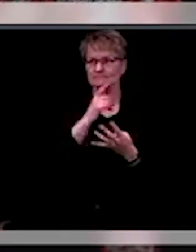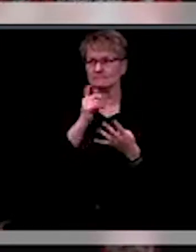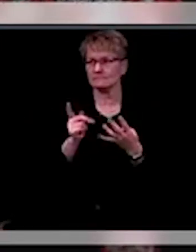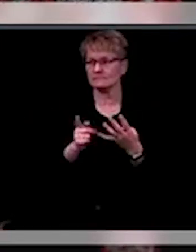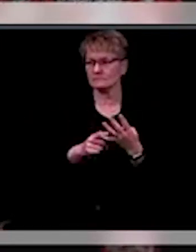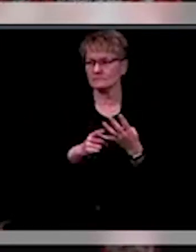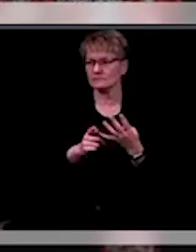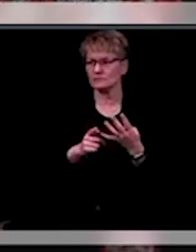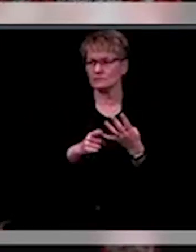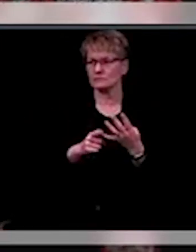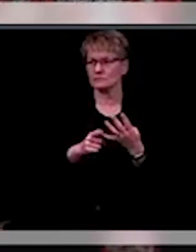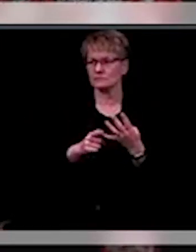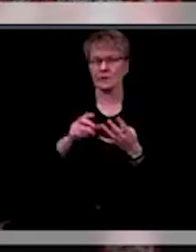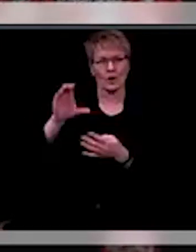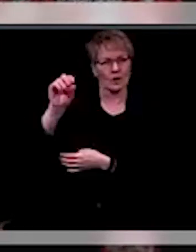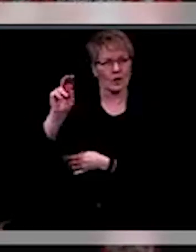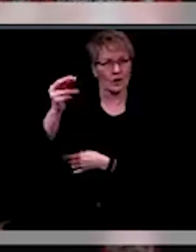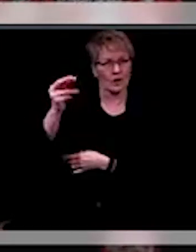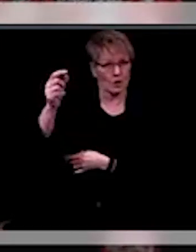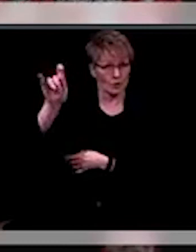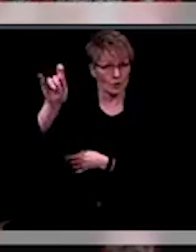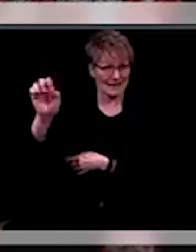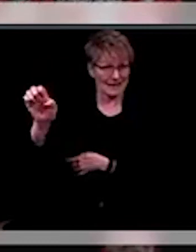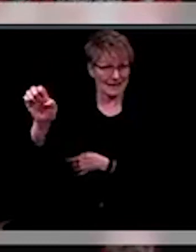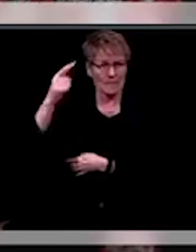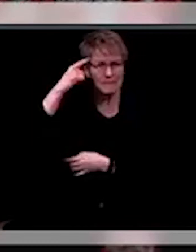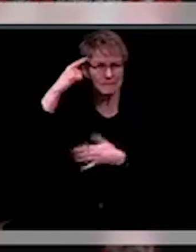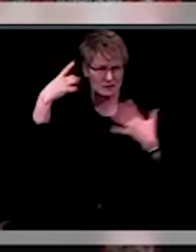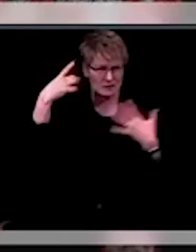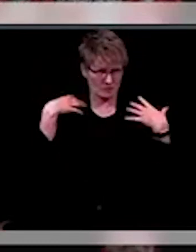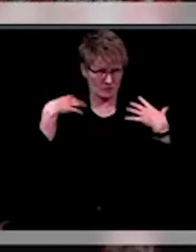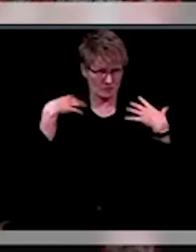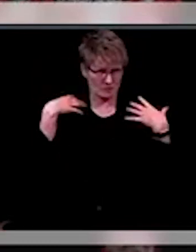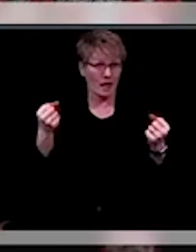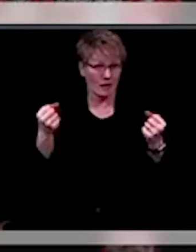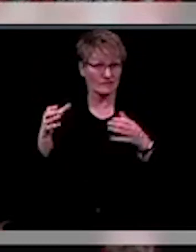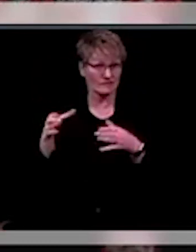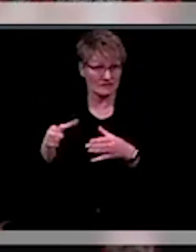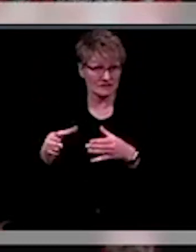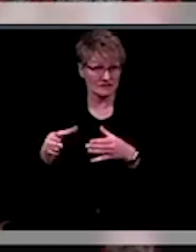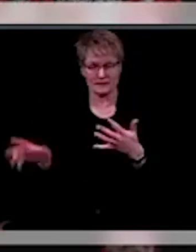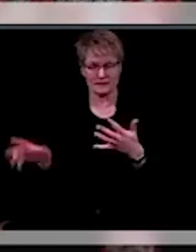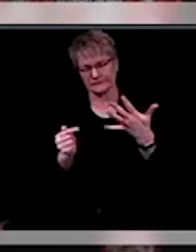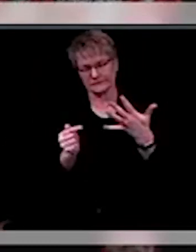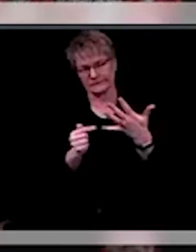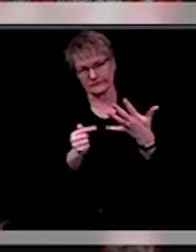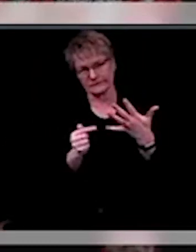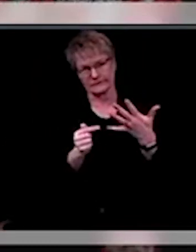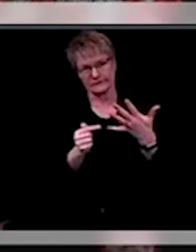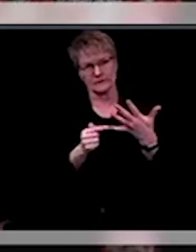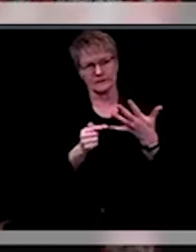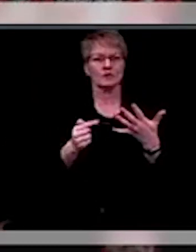congregate types of mental health facilities, residential facilities. So, there are several